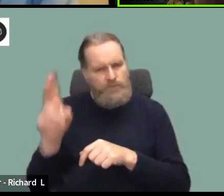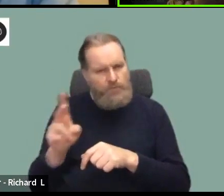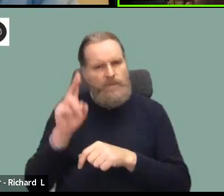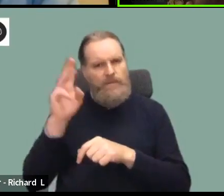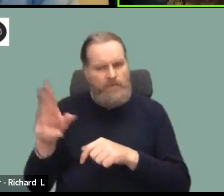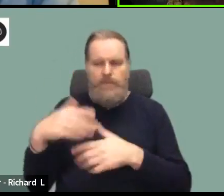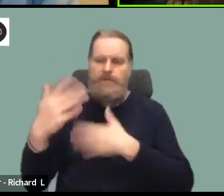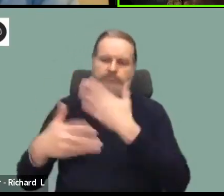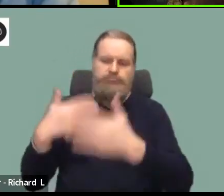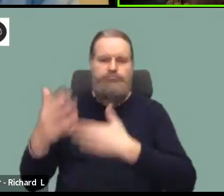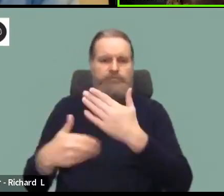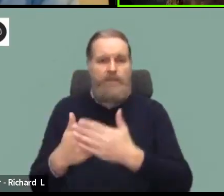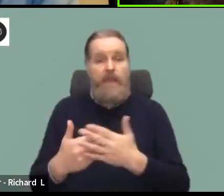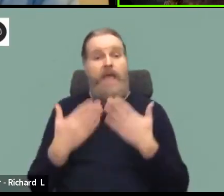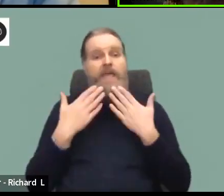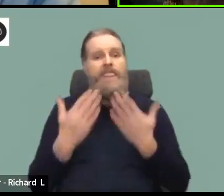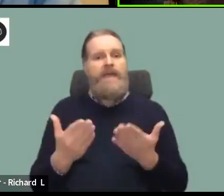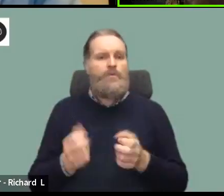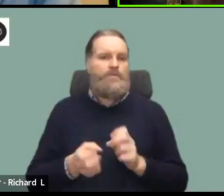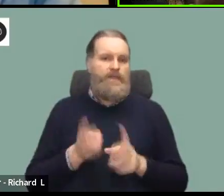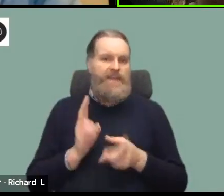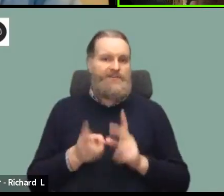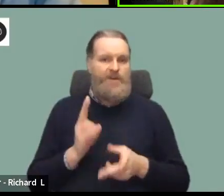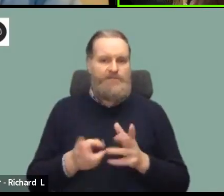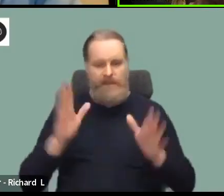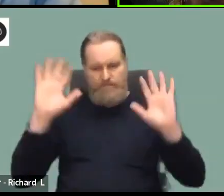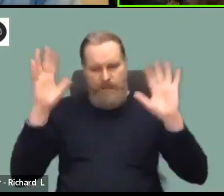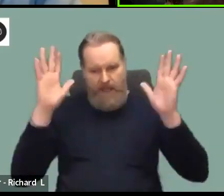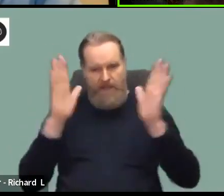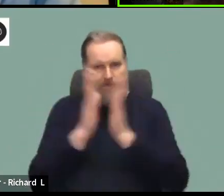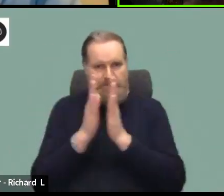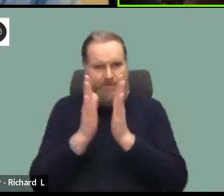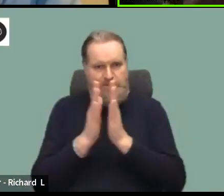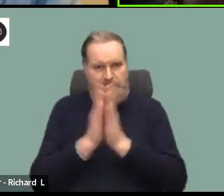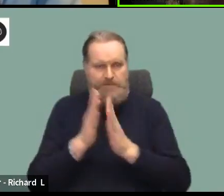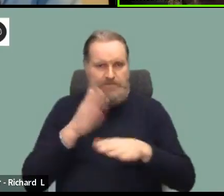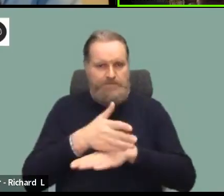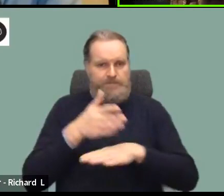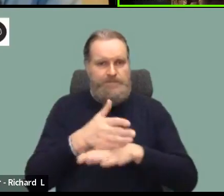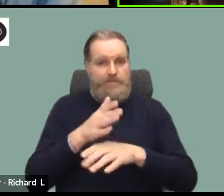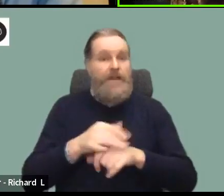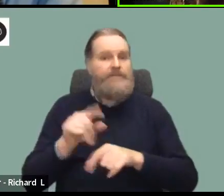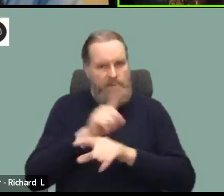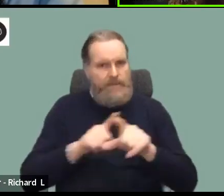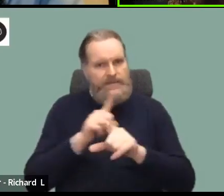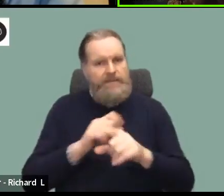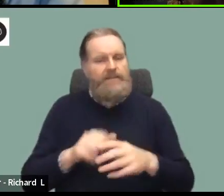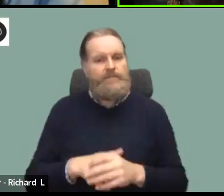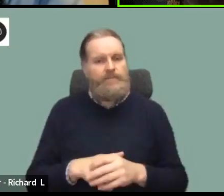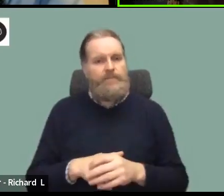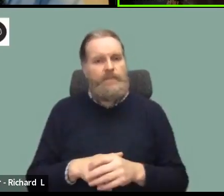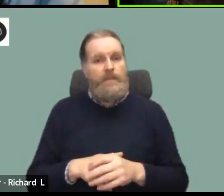meetings taking place. over the over the days and weeks ahead over the days and weeks ahead on a thank richard, as always, our interpreter at works tirelessly.